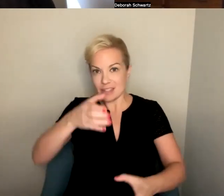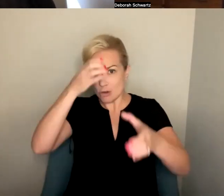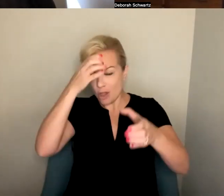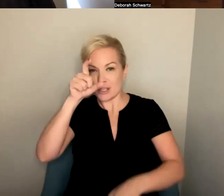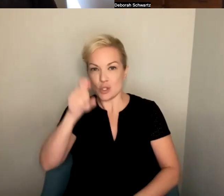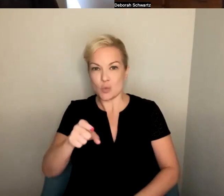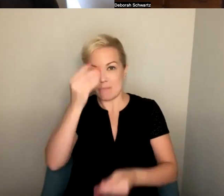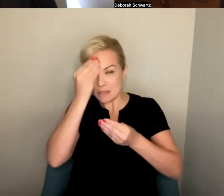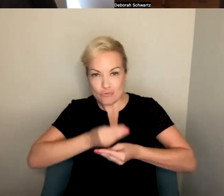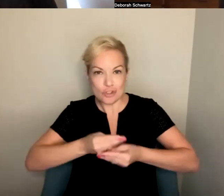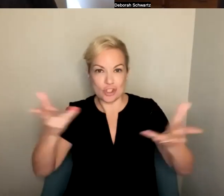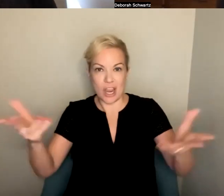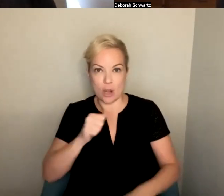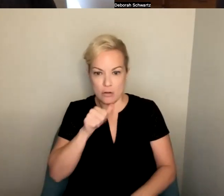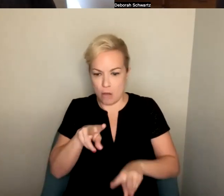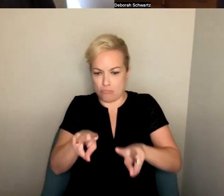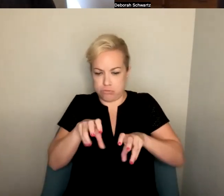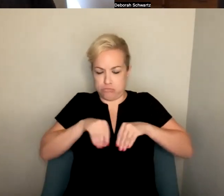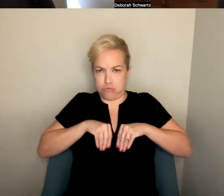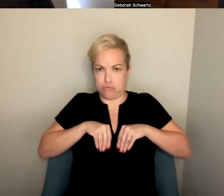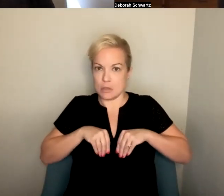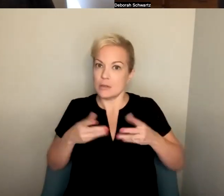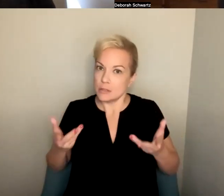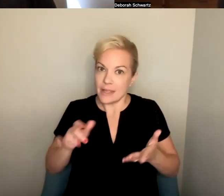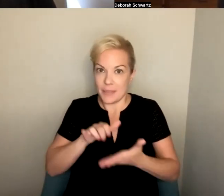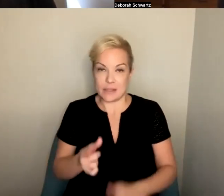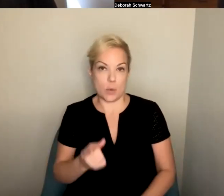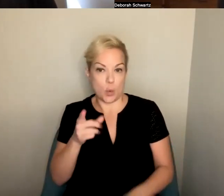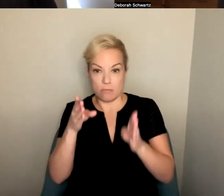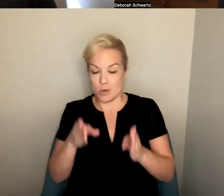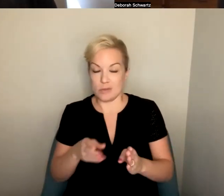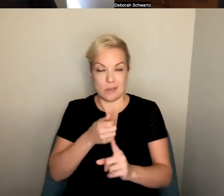a few which is exactly what Fenton did and that's that's why I work against that kind of mentality,